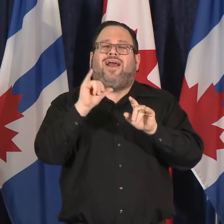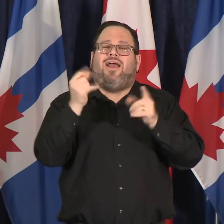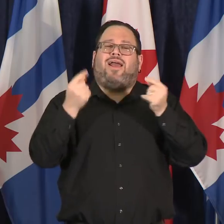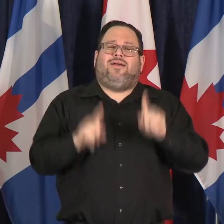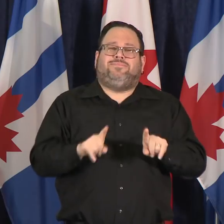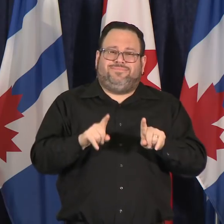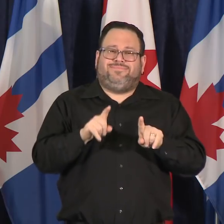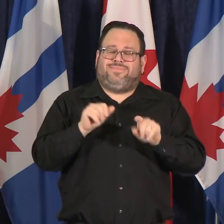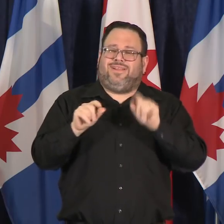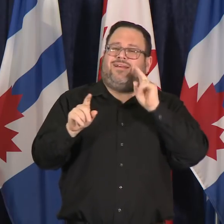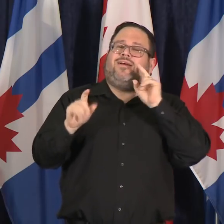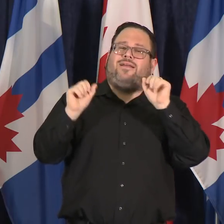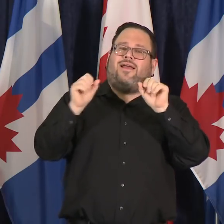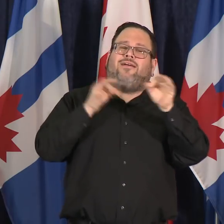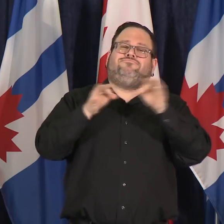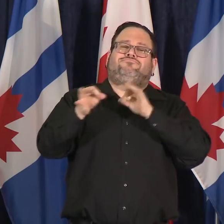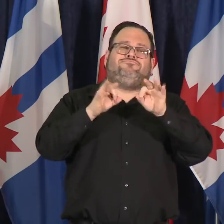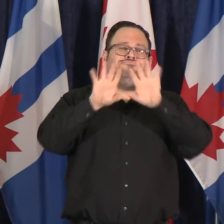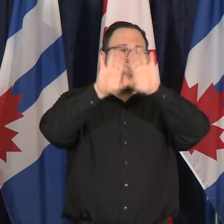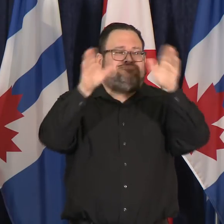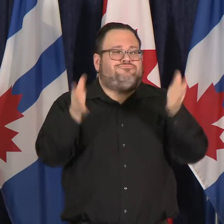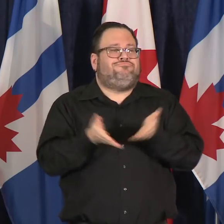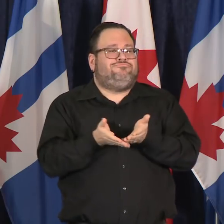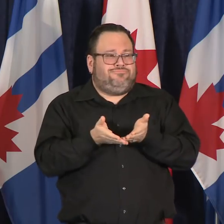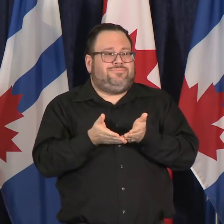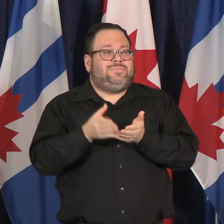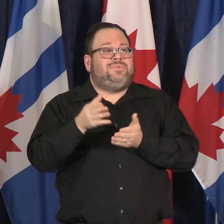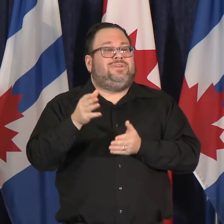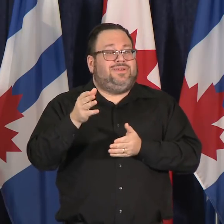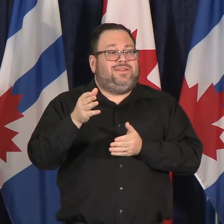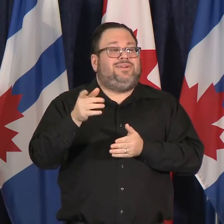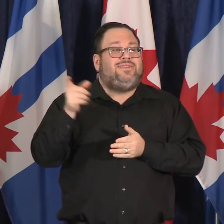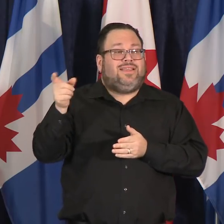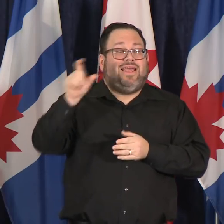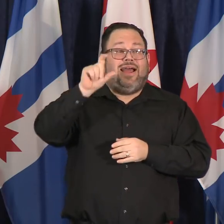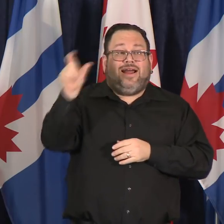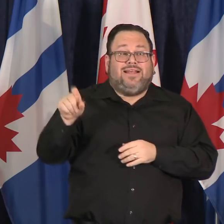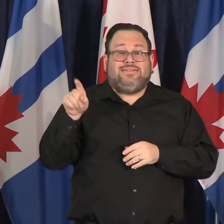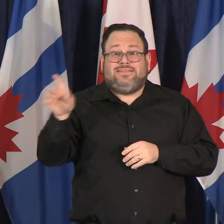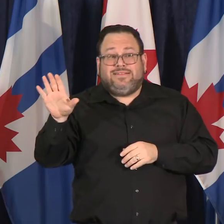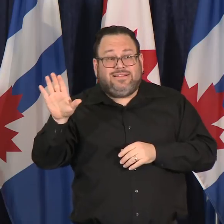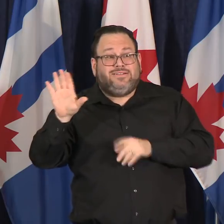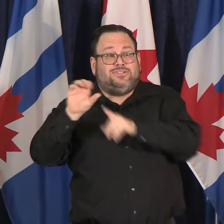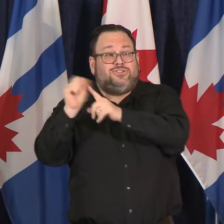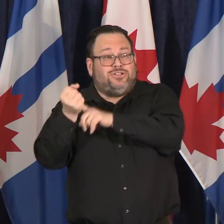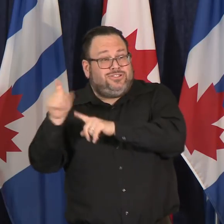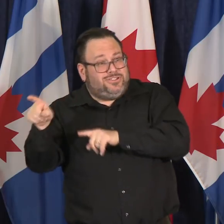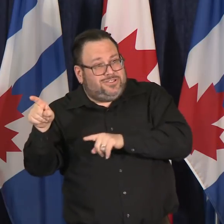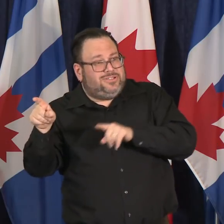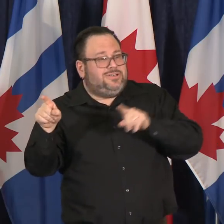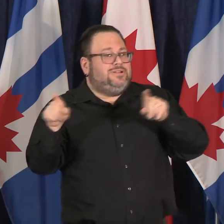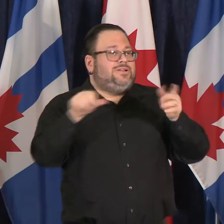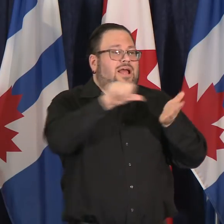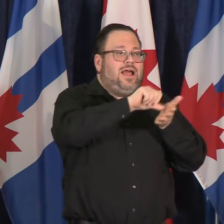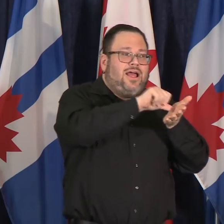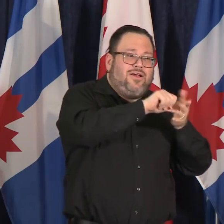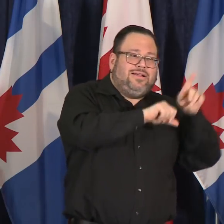like Iran are further in the story than we are they hit that increase they have